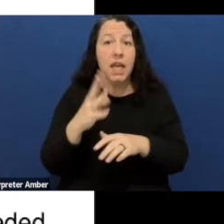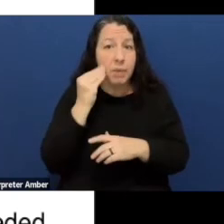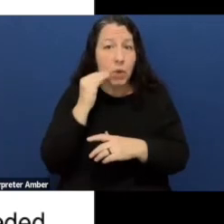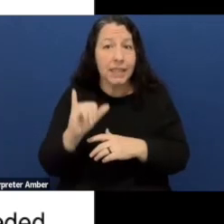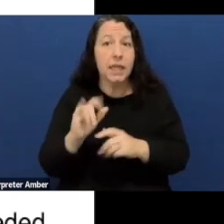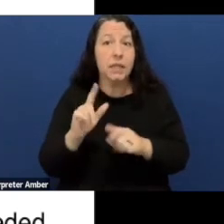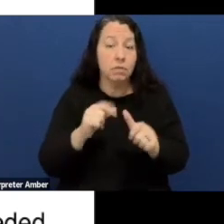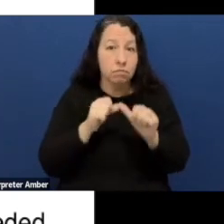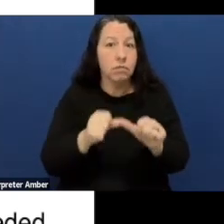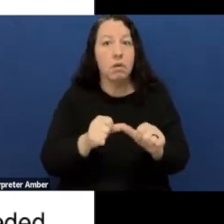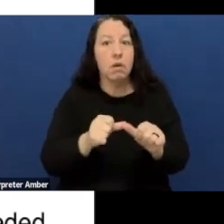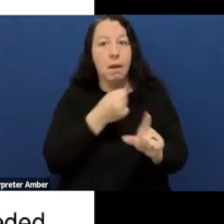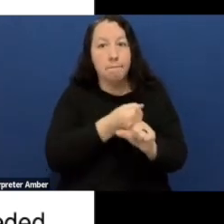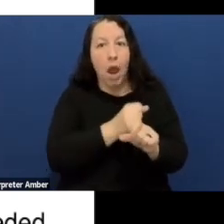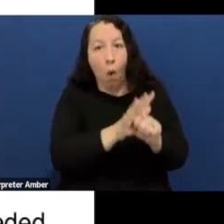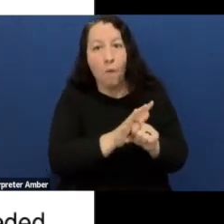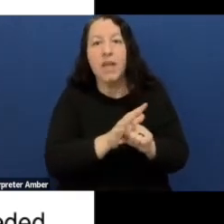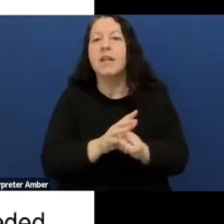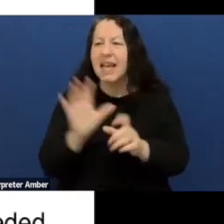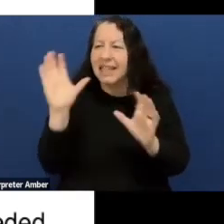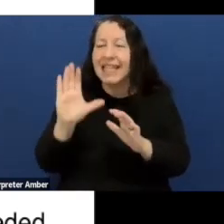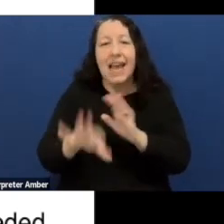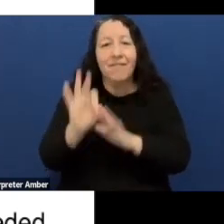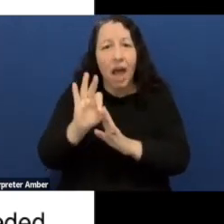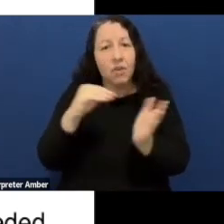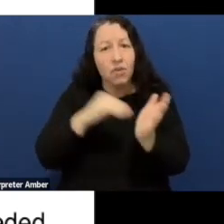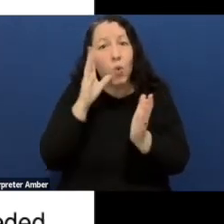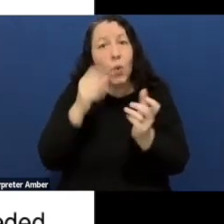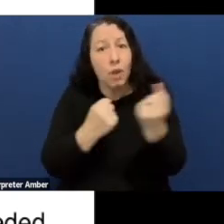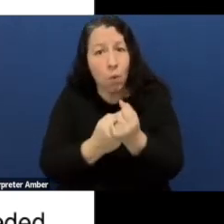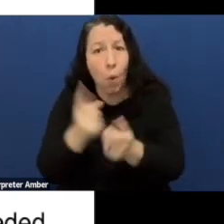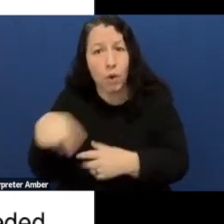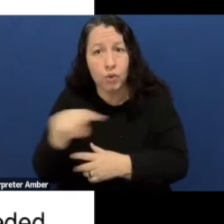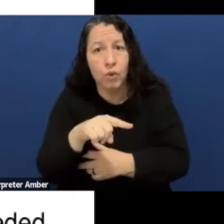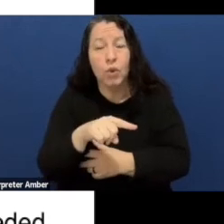further investigation. So my advice to people with HIV who are experiencing Long COVID is